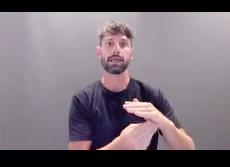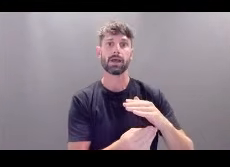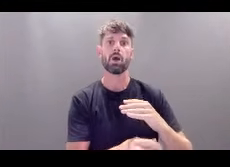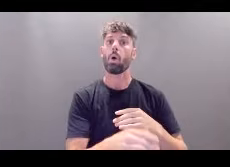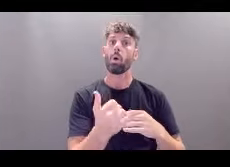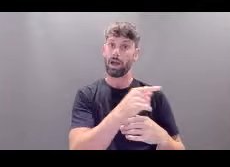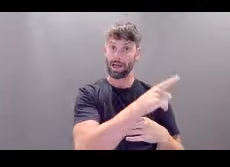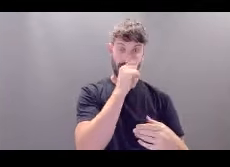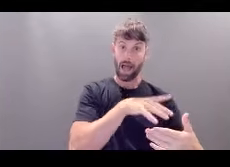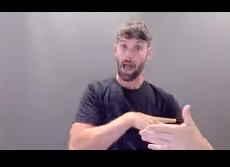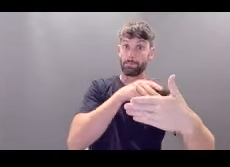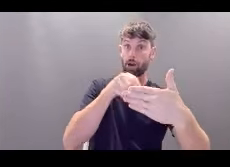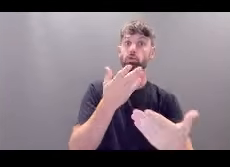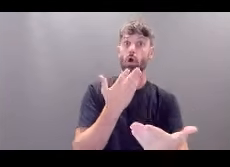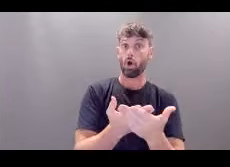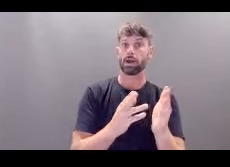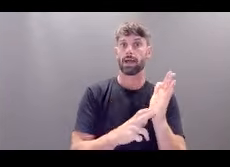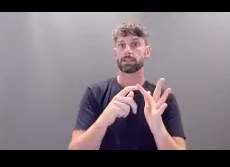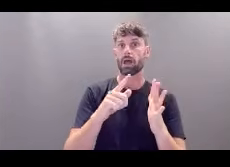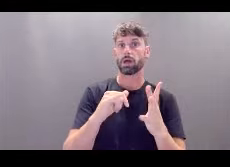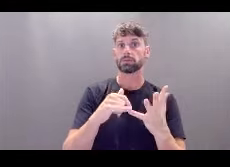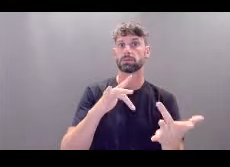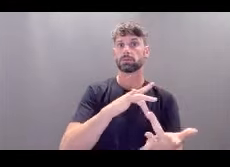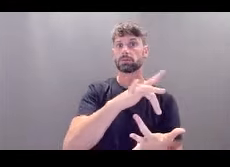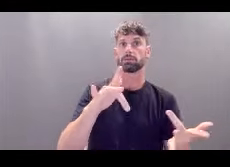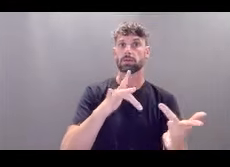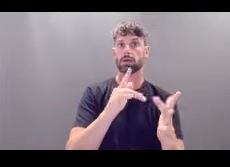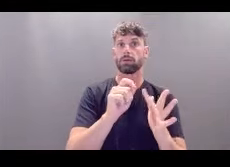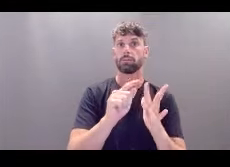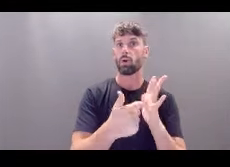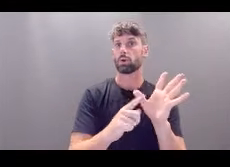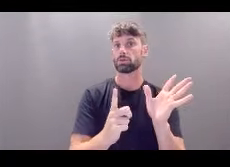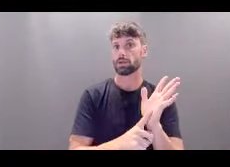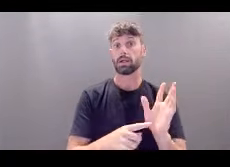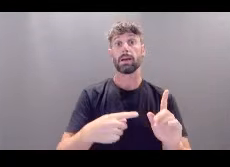the NDIS portal and they can send assessments and quotes